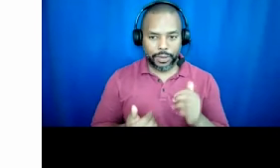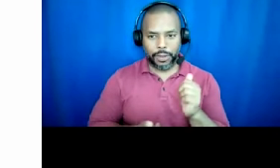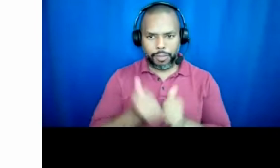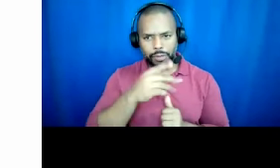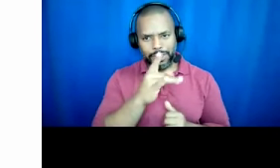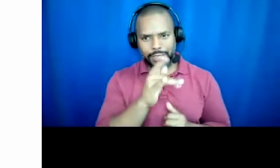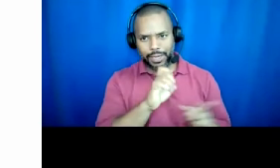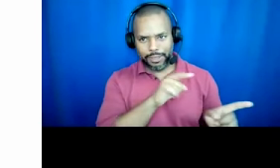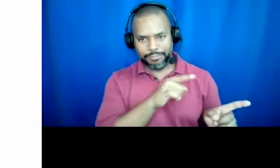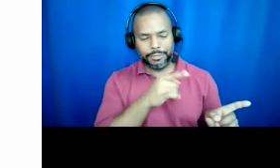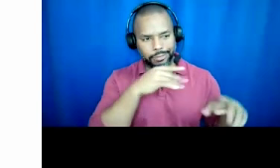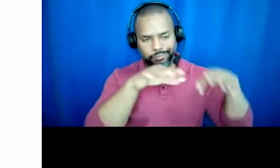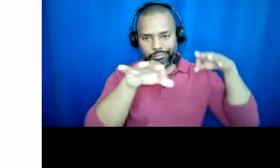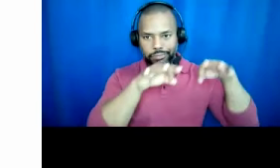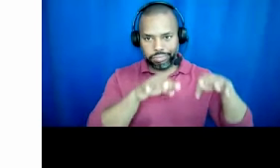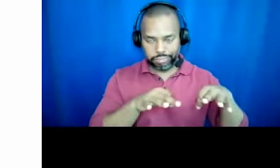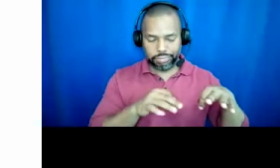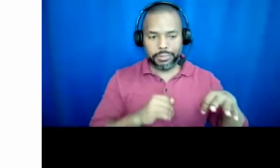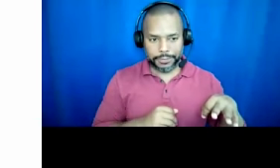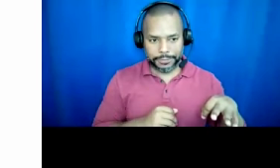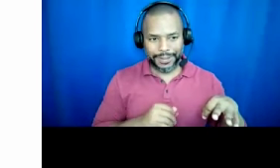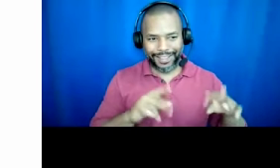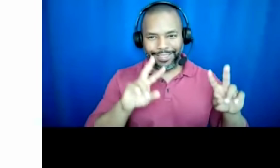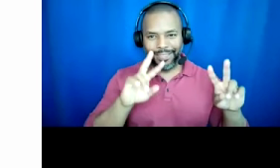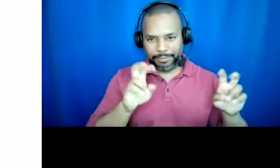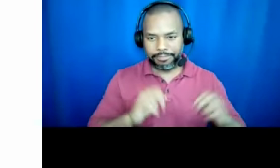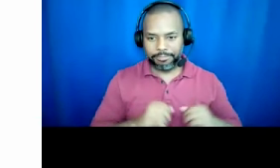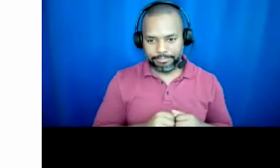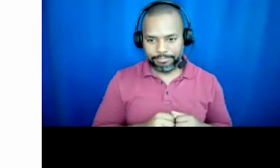about things and not about people.